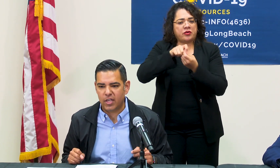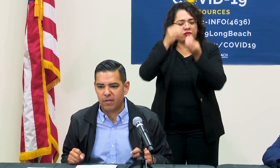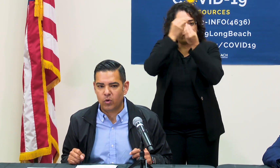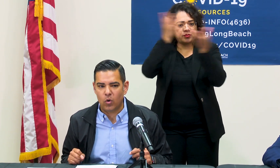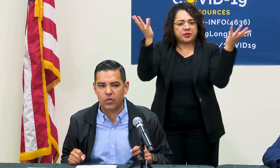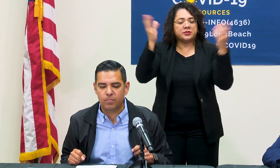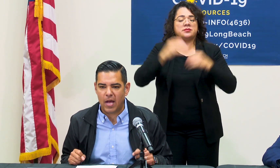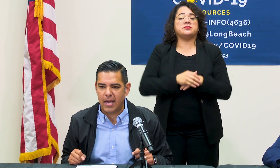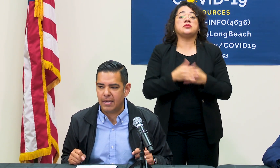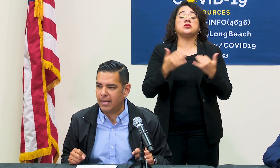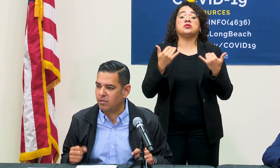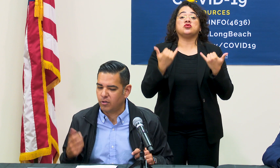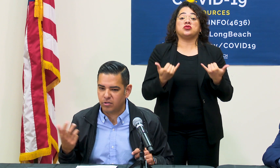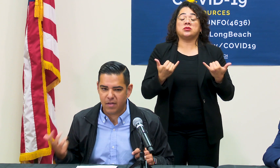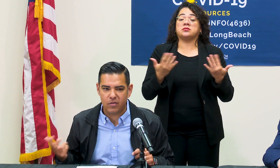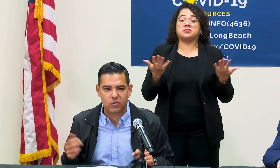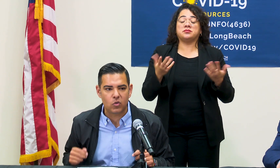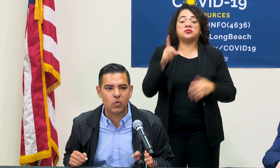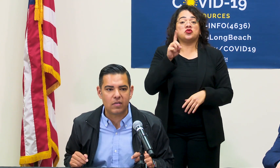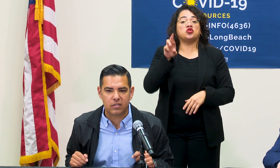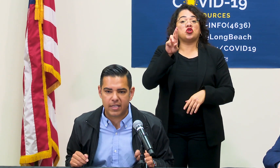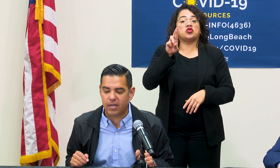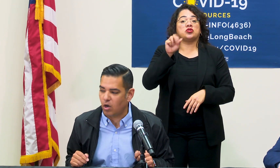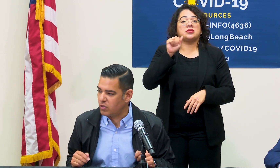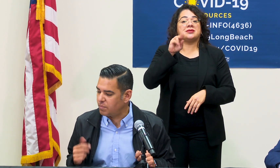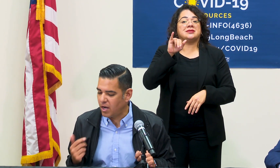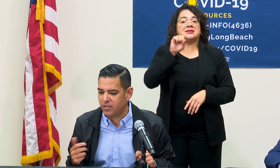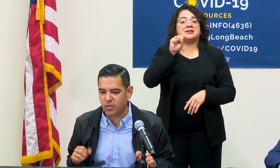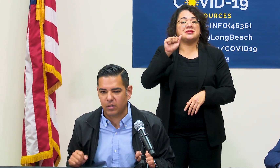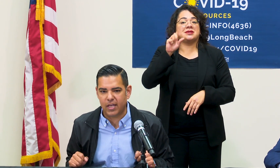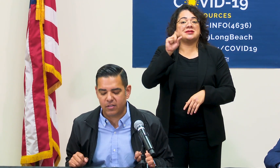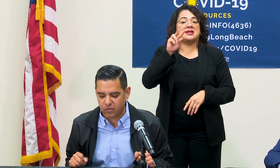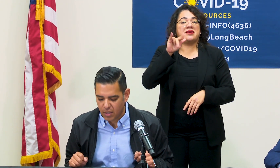today of course by Dr. Davis who is leading our response as it relates to